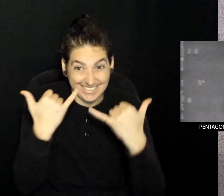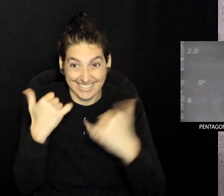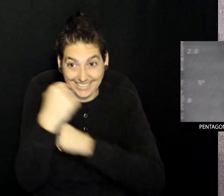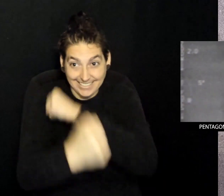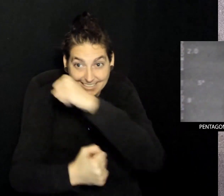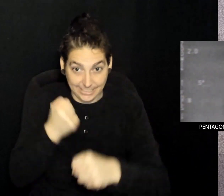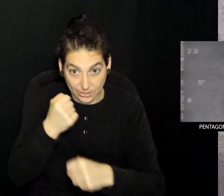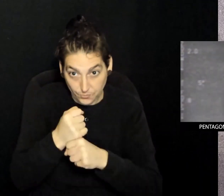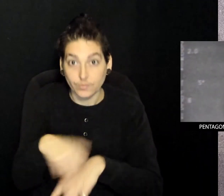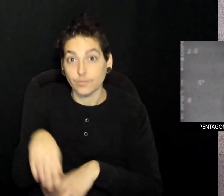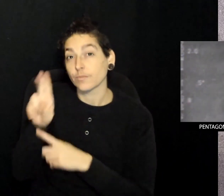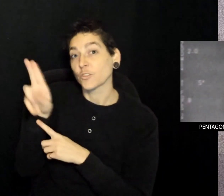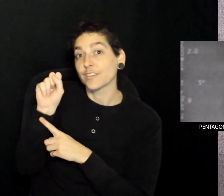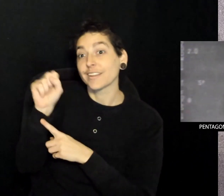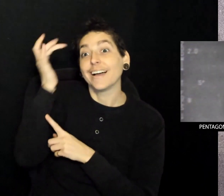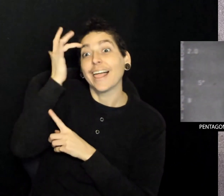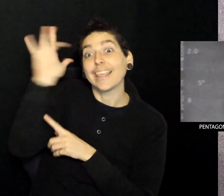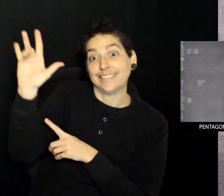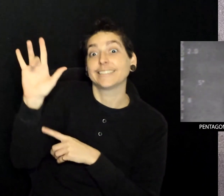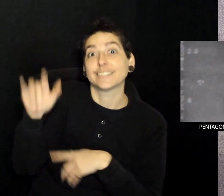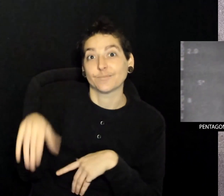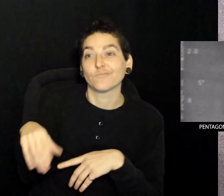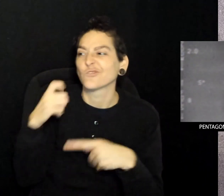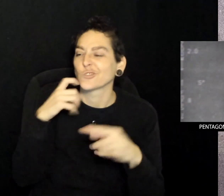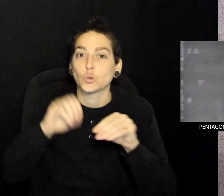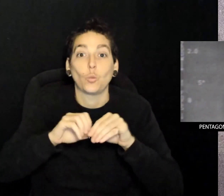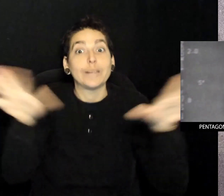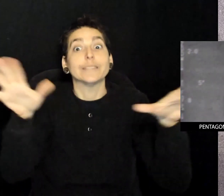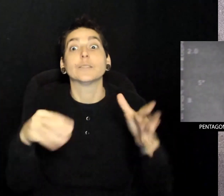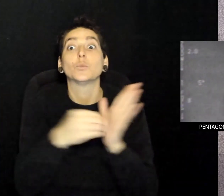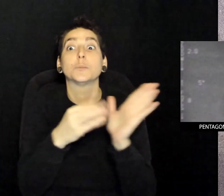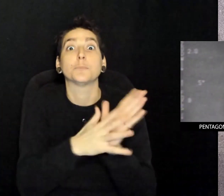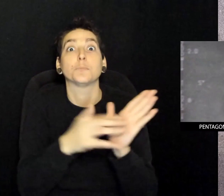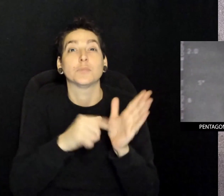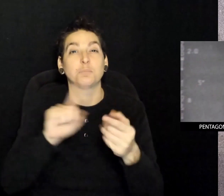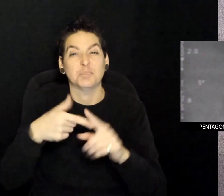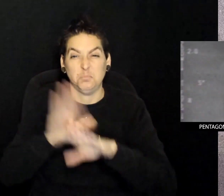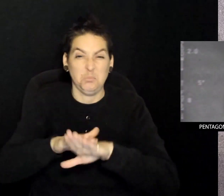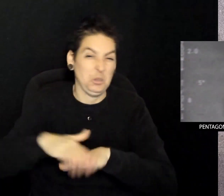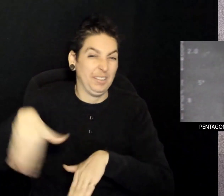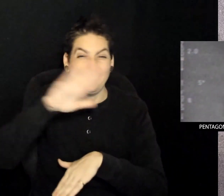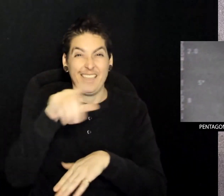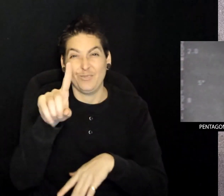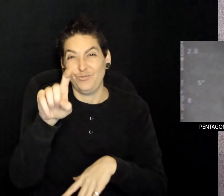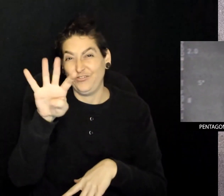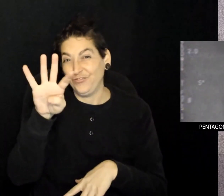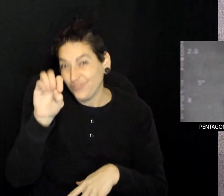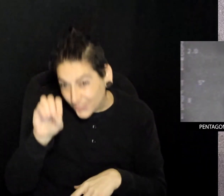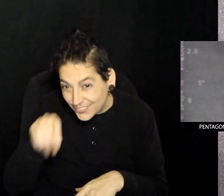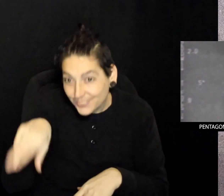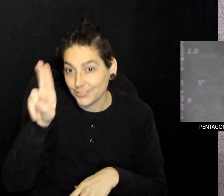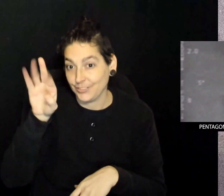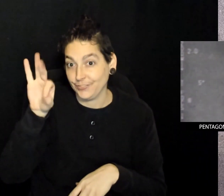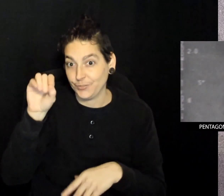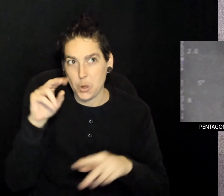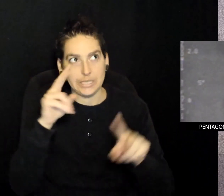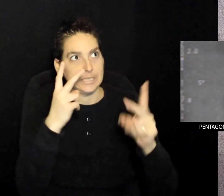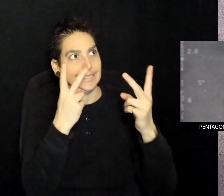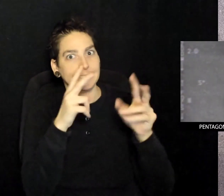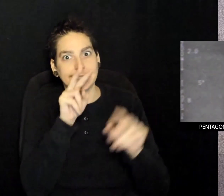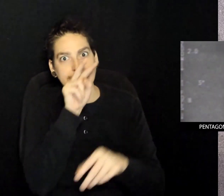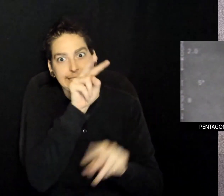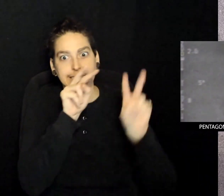and they plan to create one centralized group to handle all reports of UFO sightings earlier this